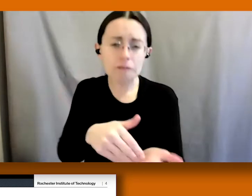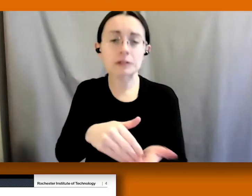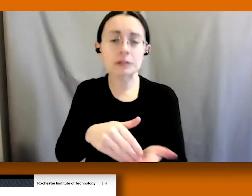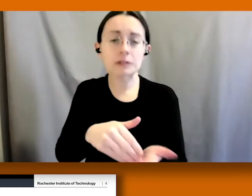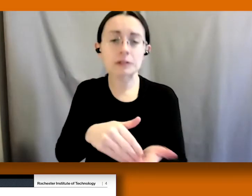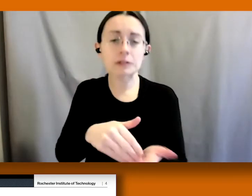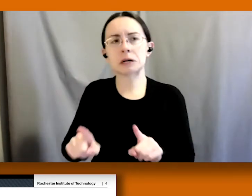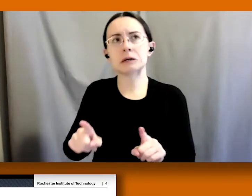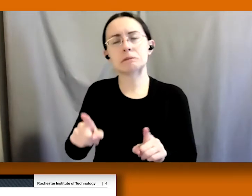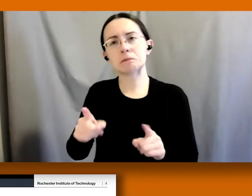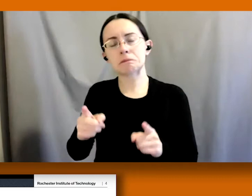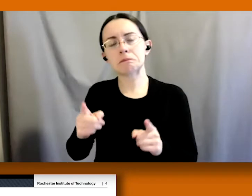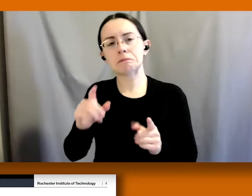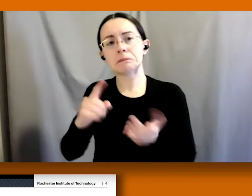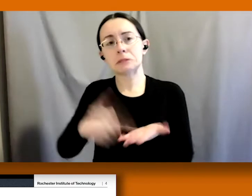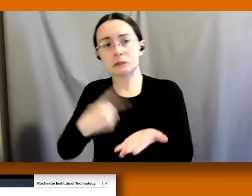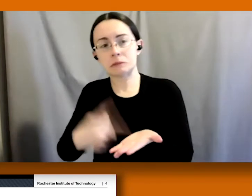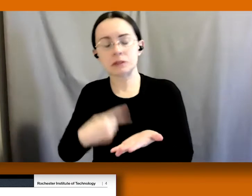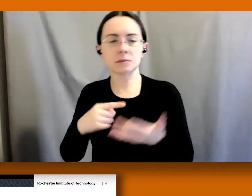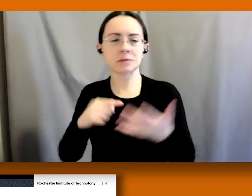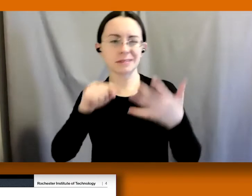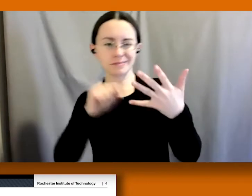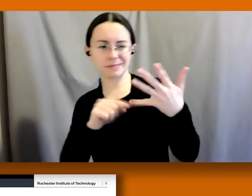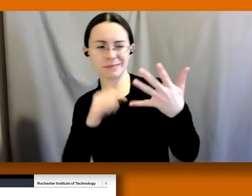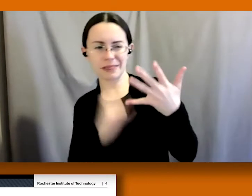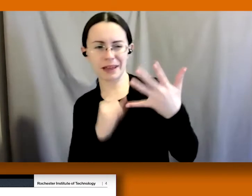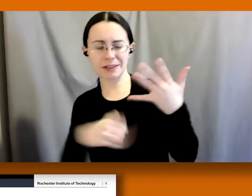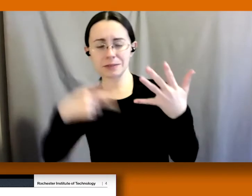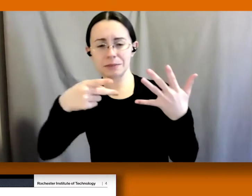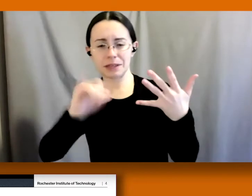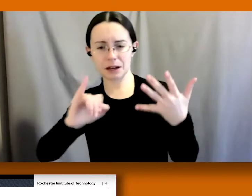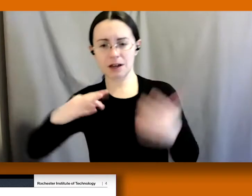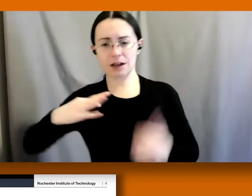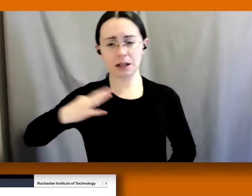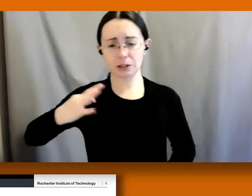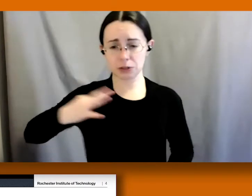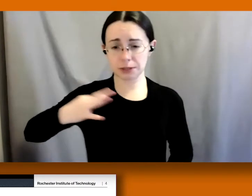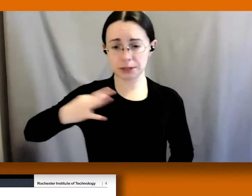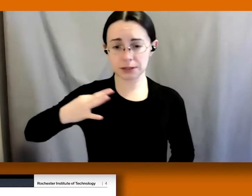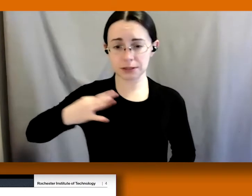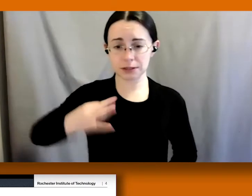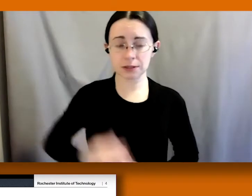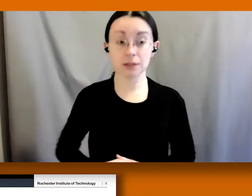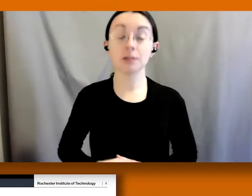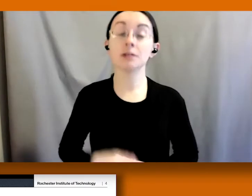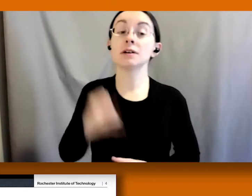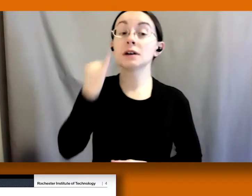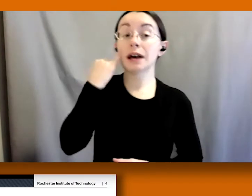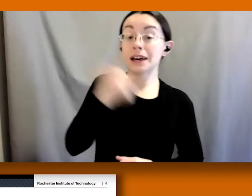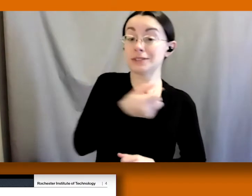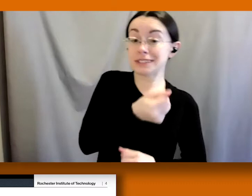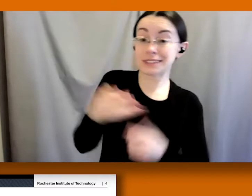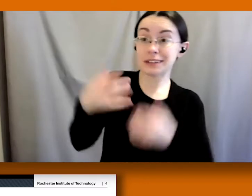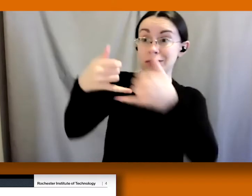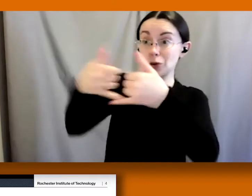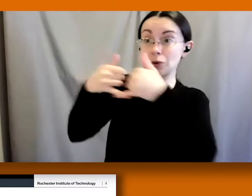is PI eligibility. Um, if you have several grants, you might not be eligible for certain programs,